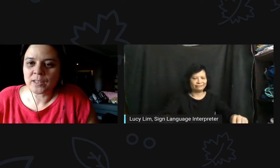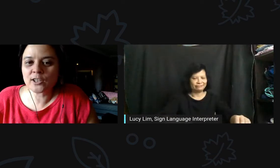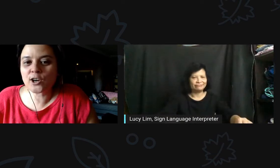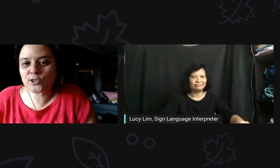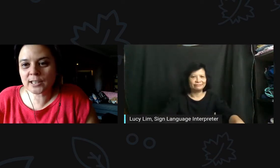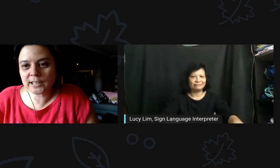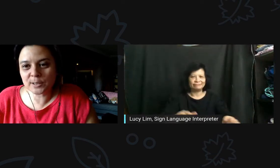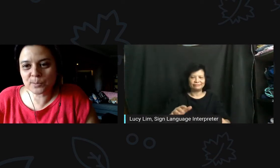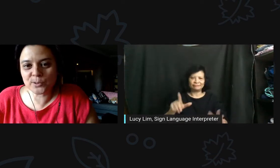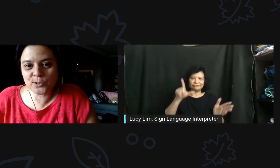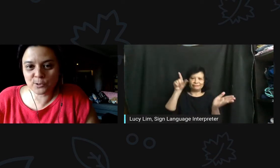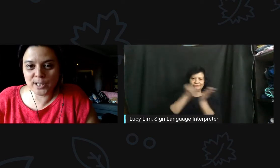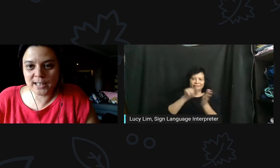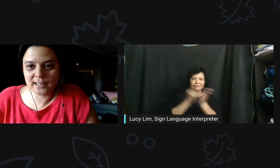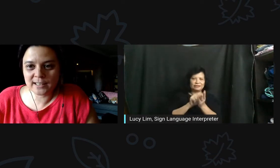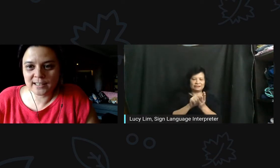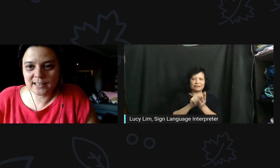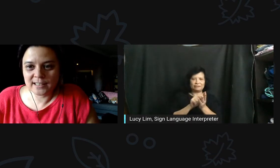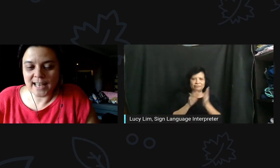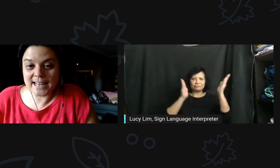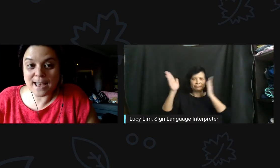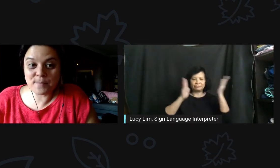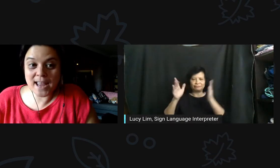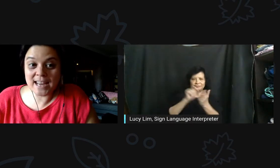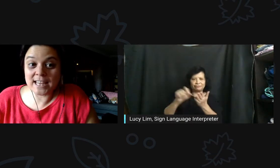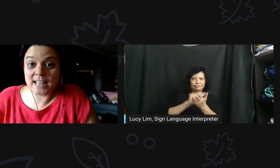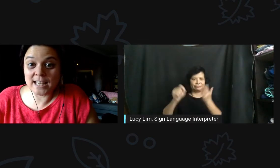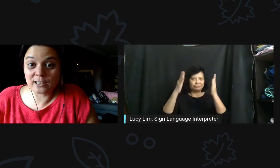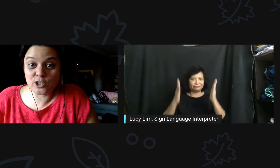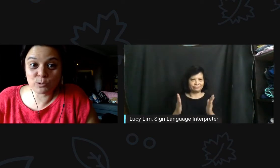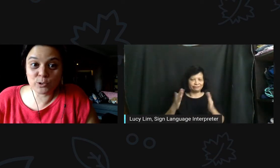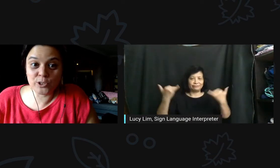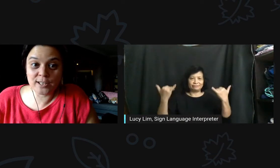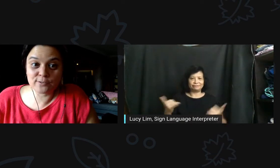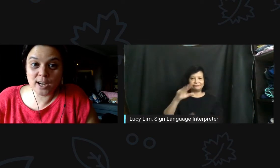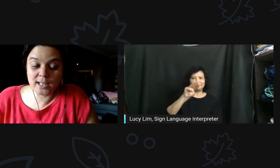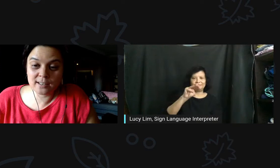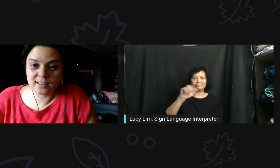currently pursuing an MA in English with Creative Writing.